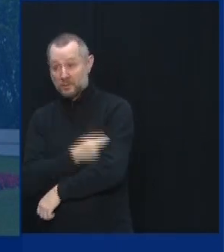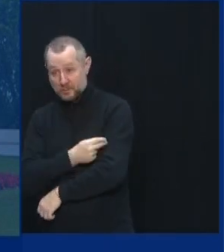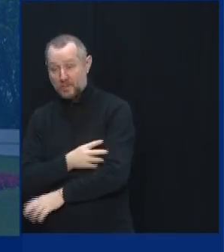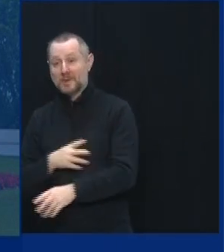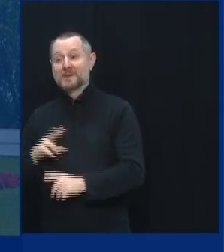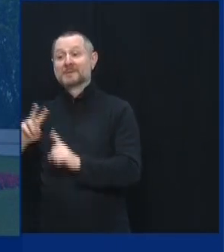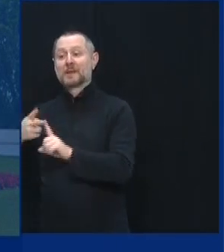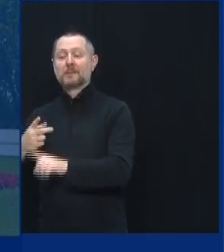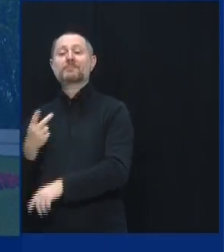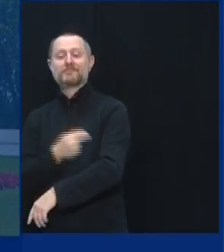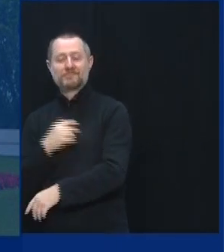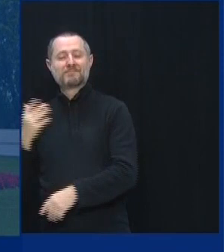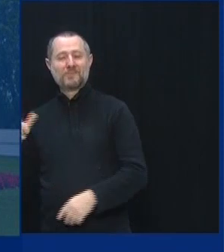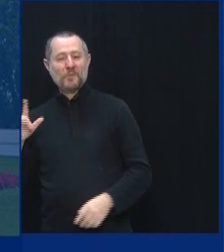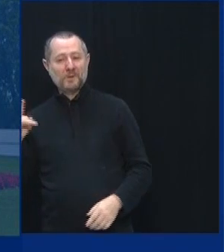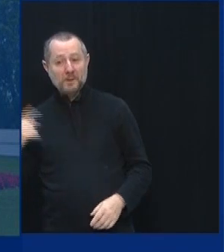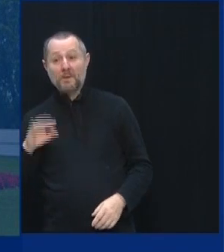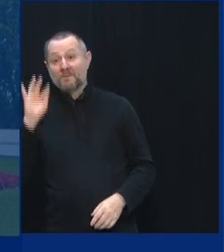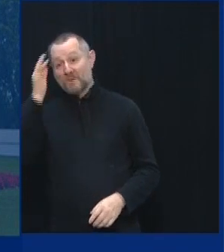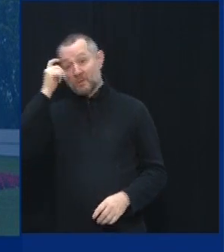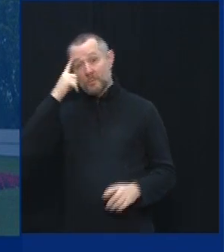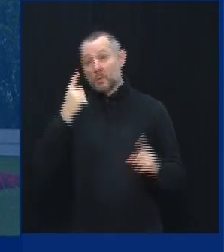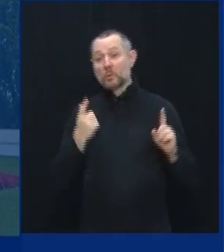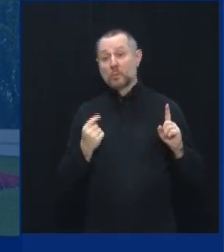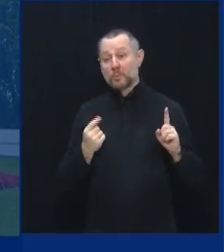IN 20 DAYS, COMING BACK FOR A